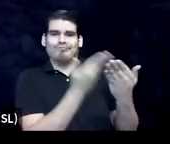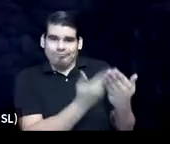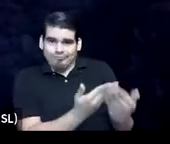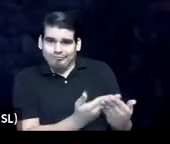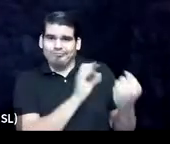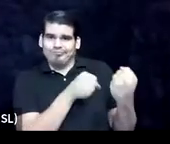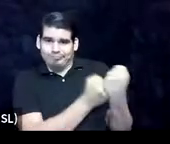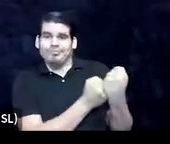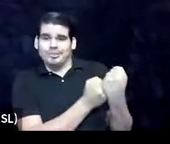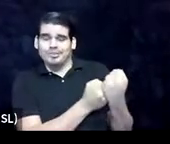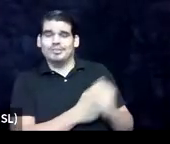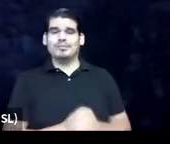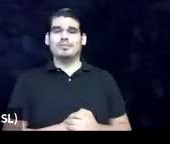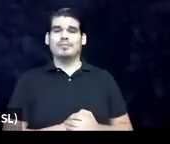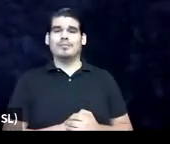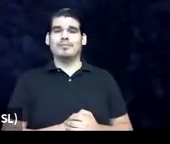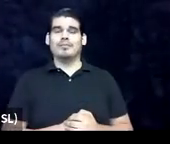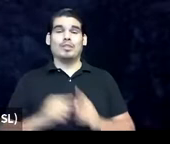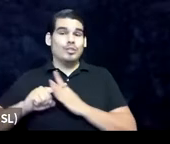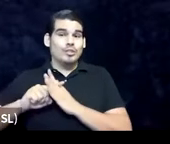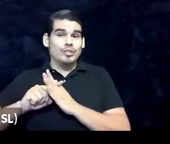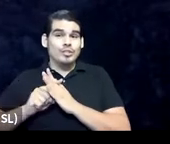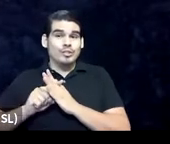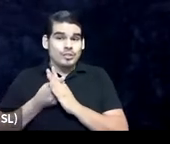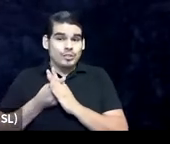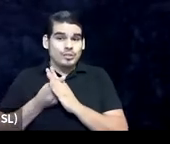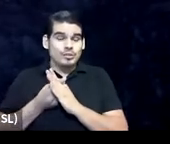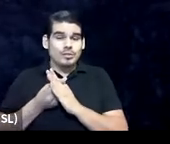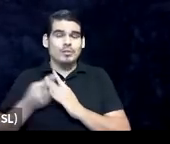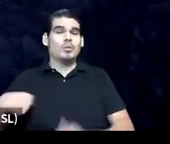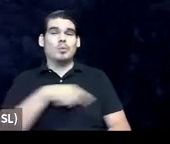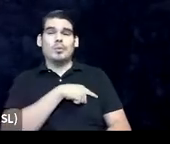Natural disasters and kind of the economic hardship that they create and in particular